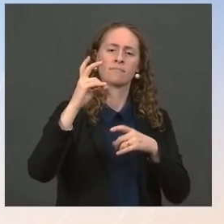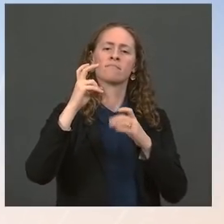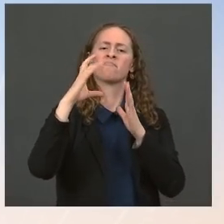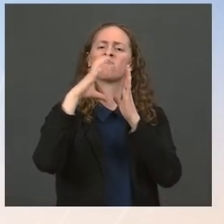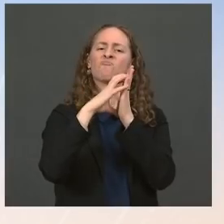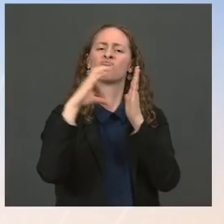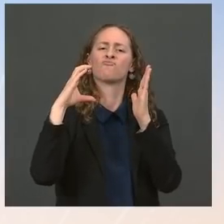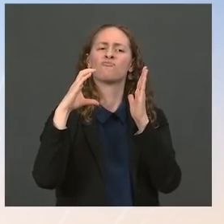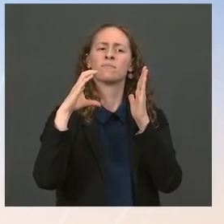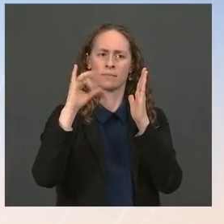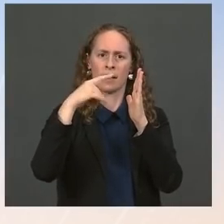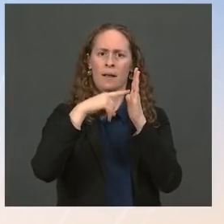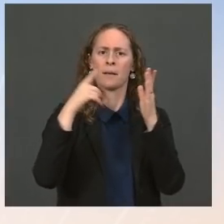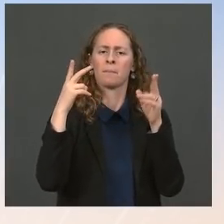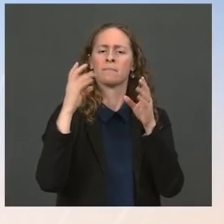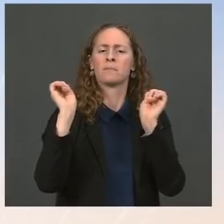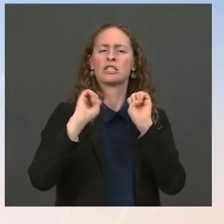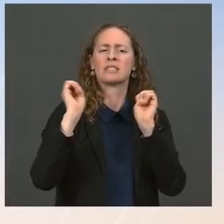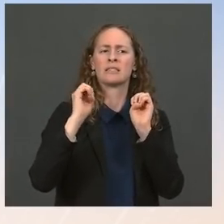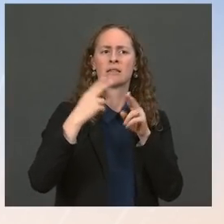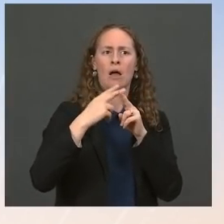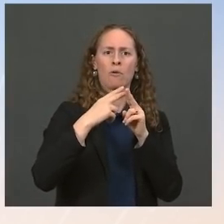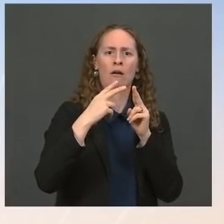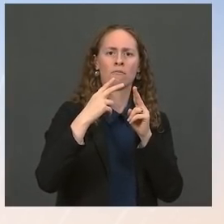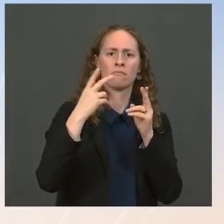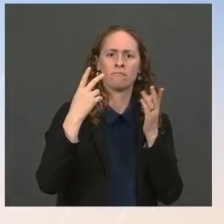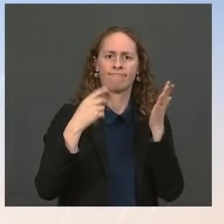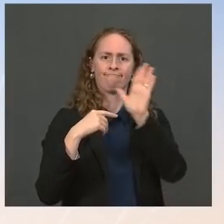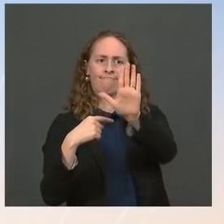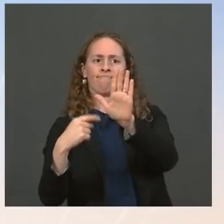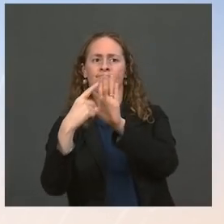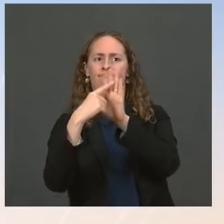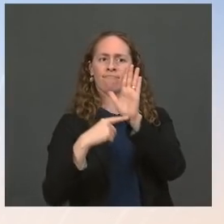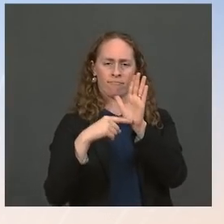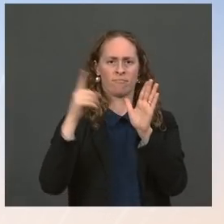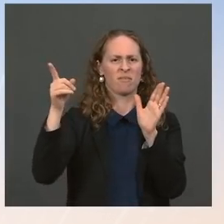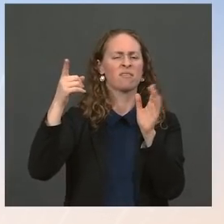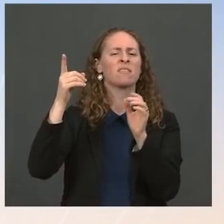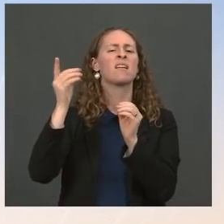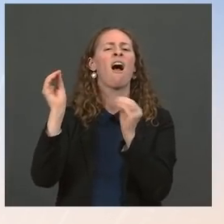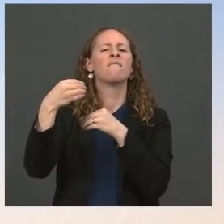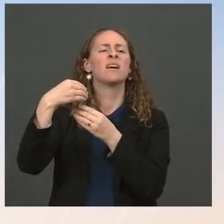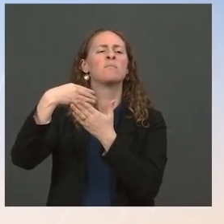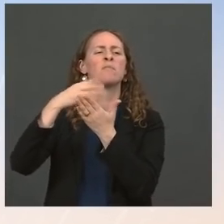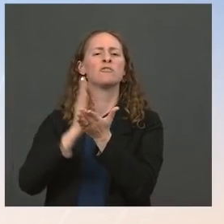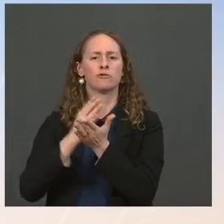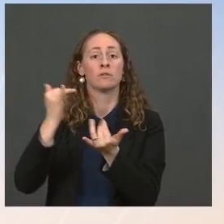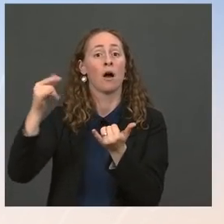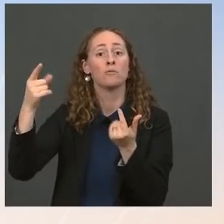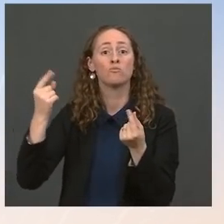to the Office of Management and Budget. And now what happens is that it will be reviewed by the Office of Management and Budget --